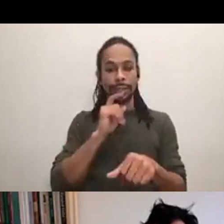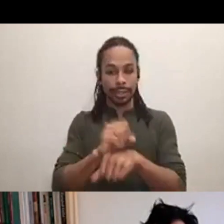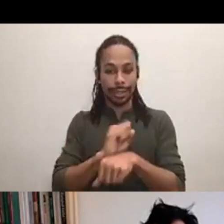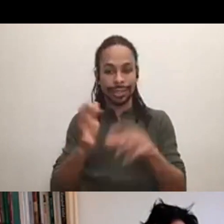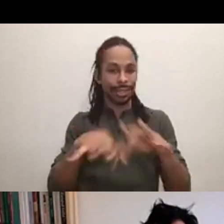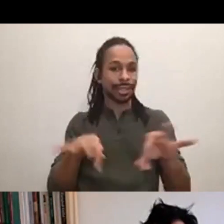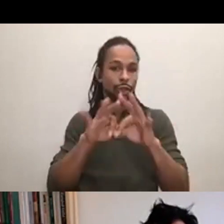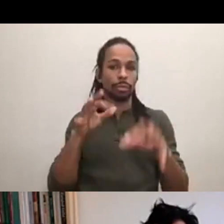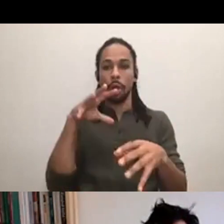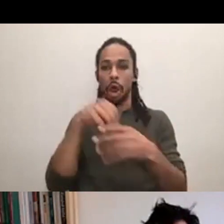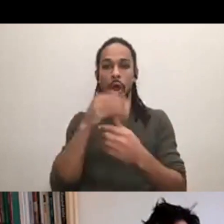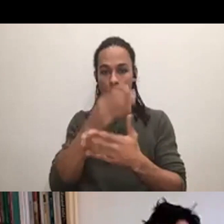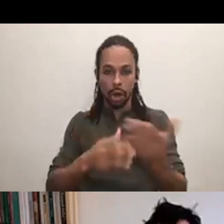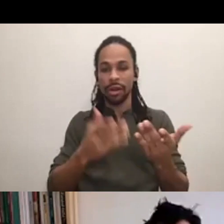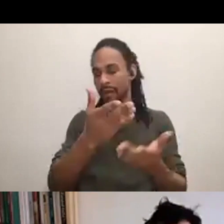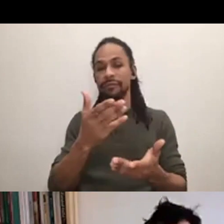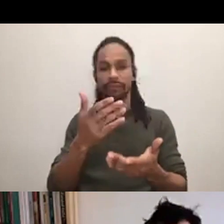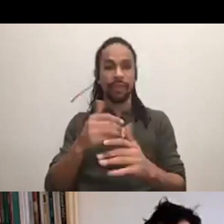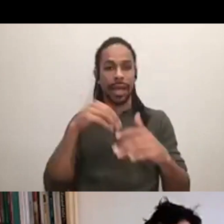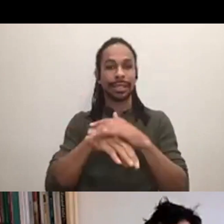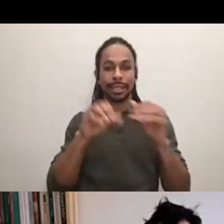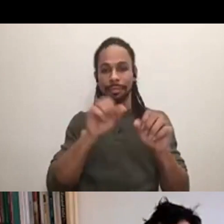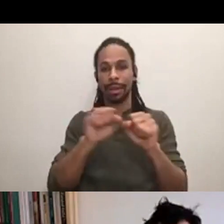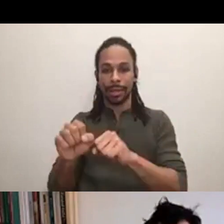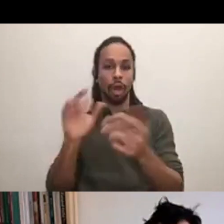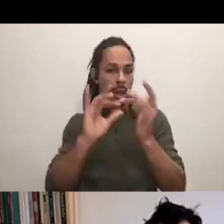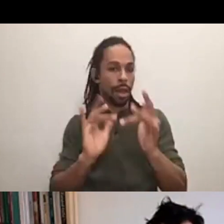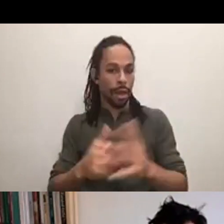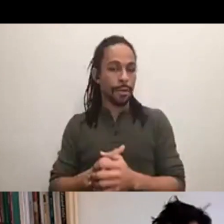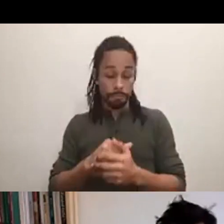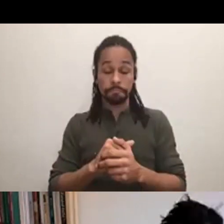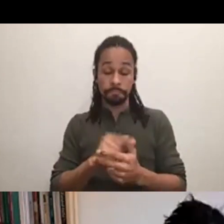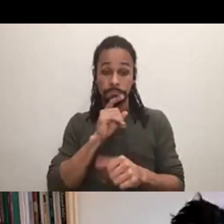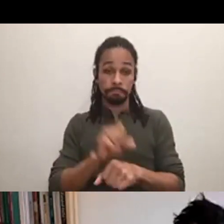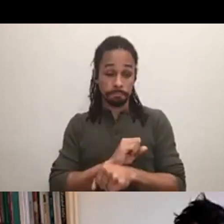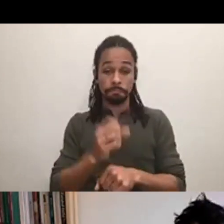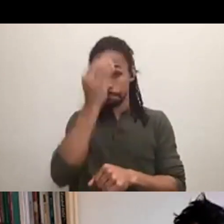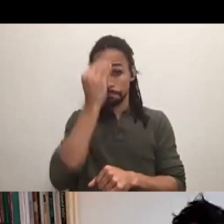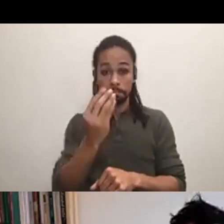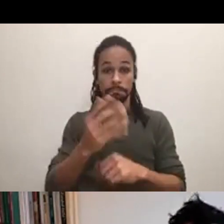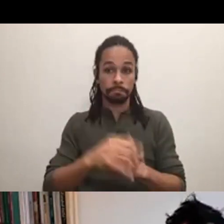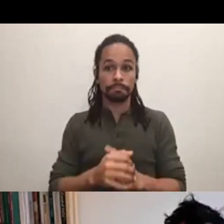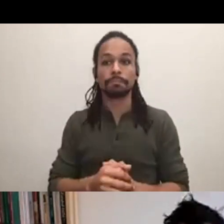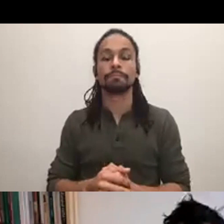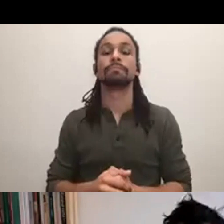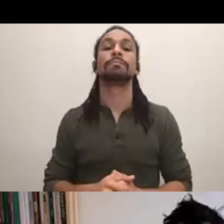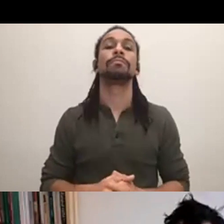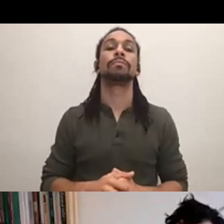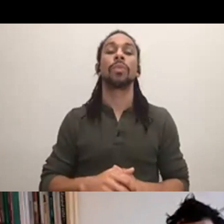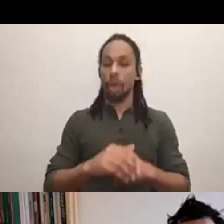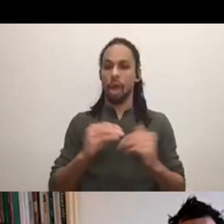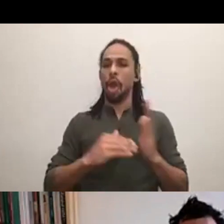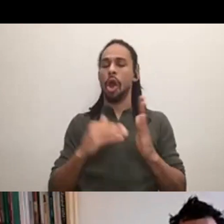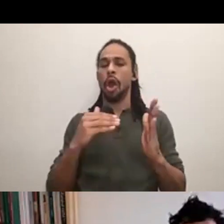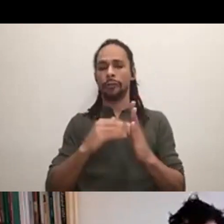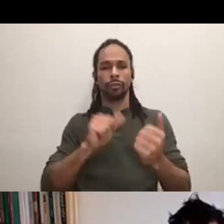online. But so often it's approached from a compliance-based point of view and seen